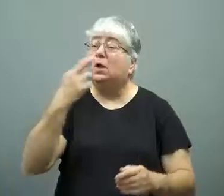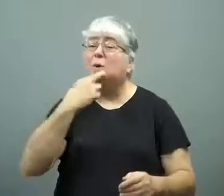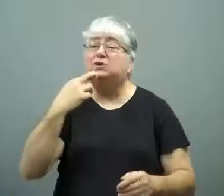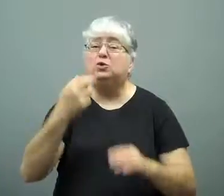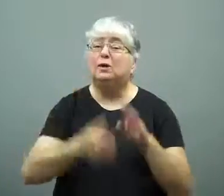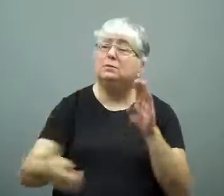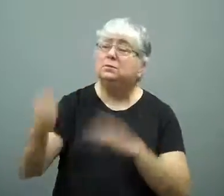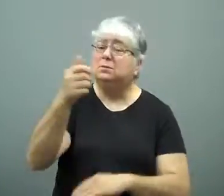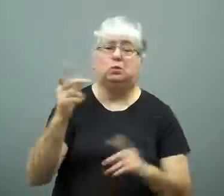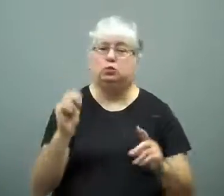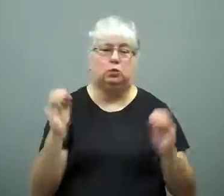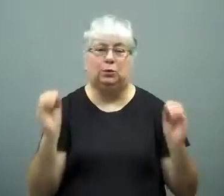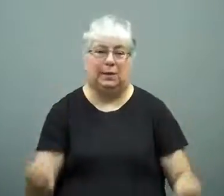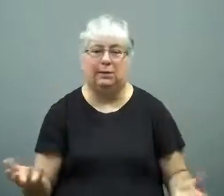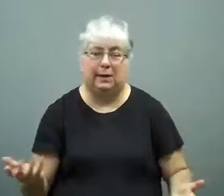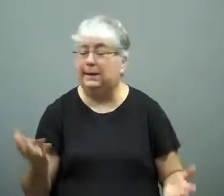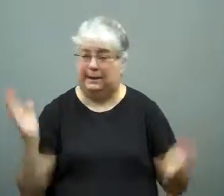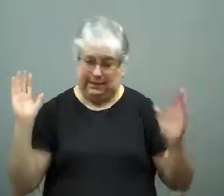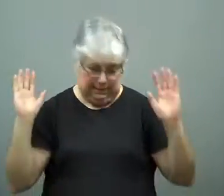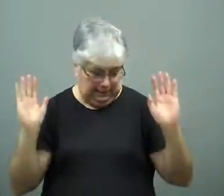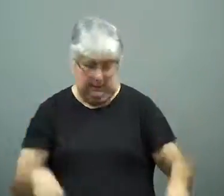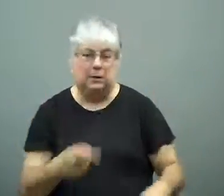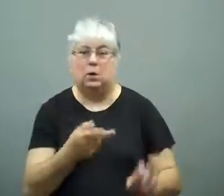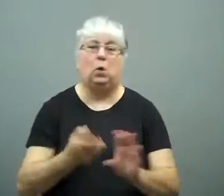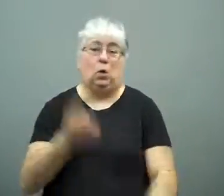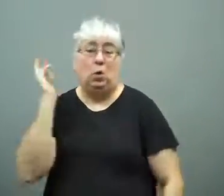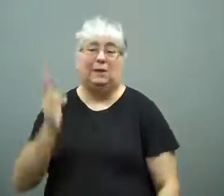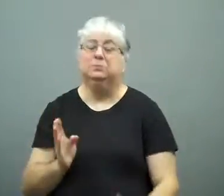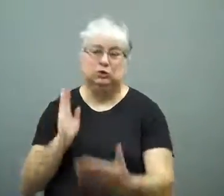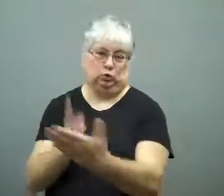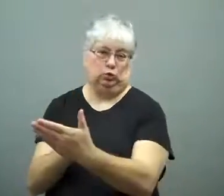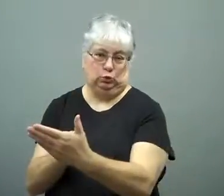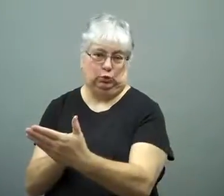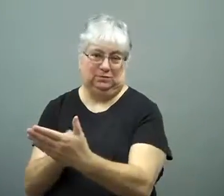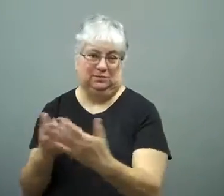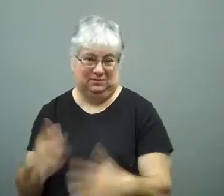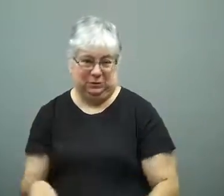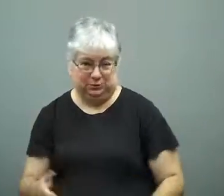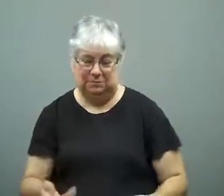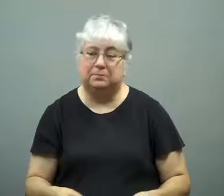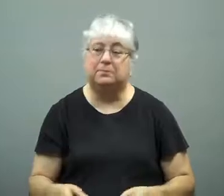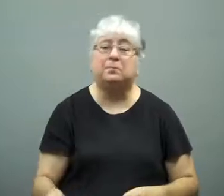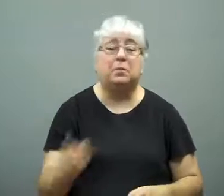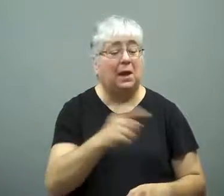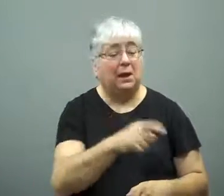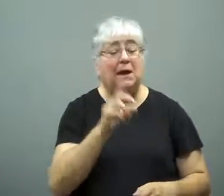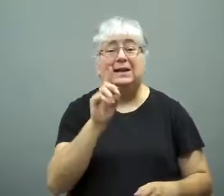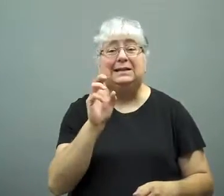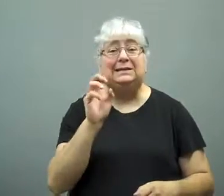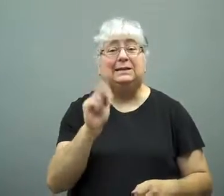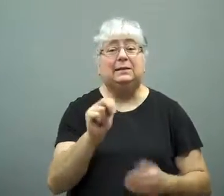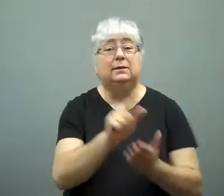Nothing was done, so she quit, and sued.